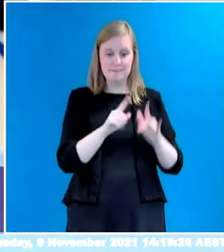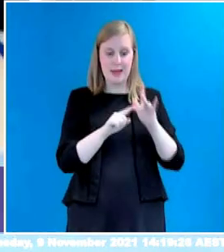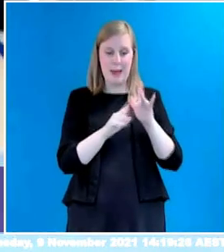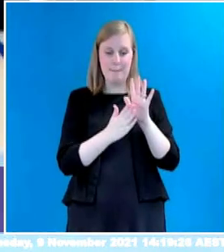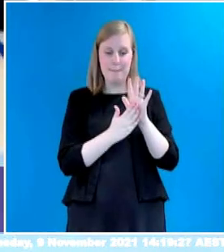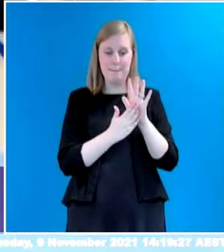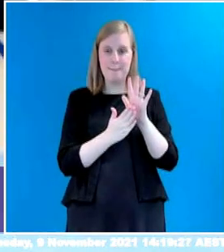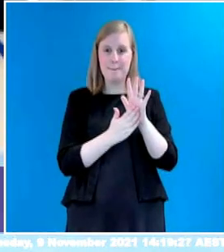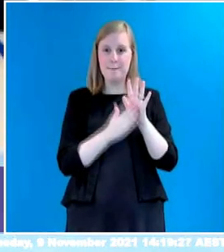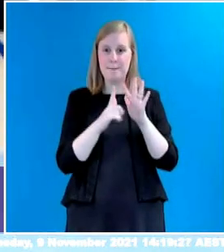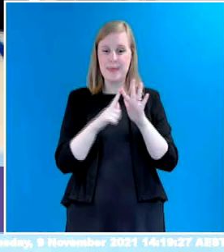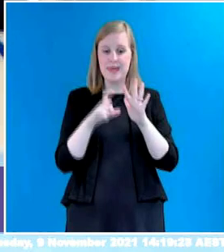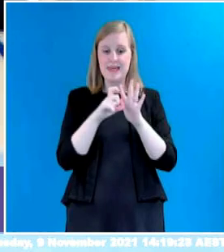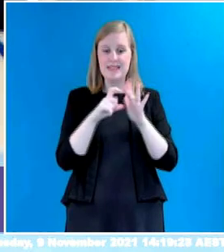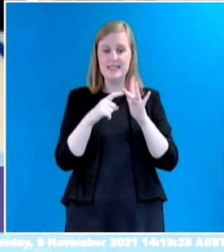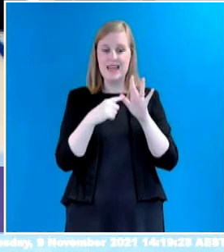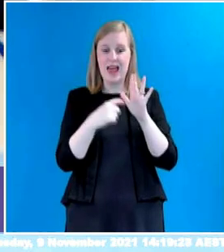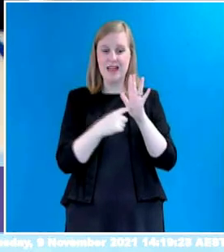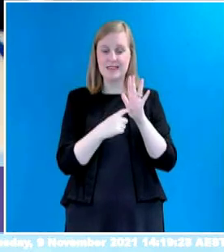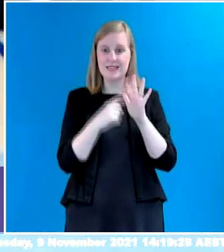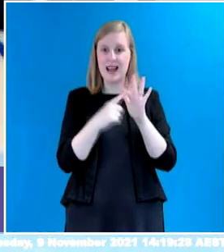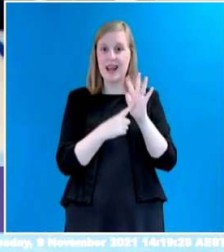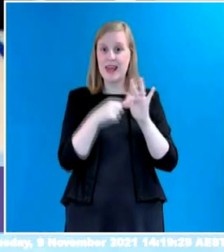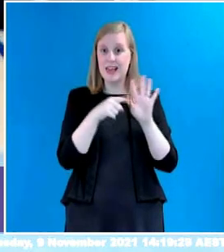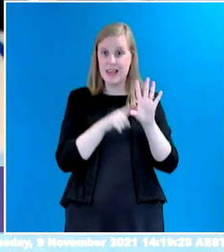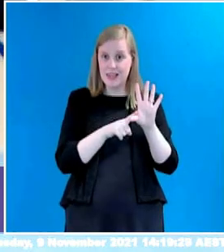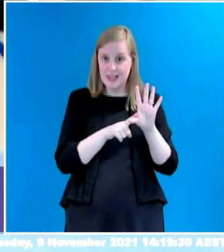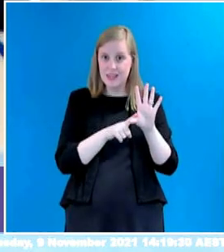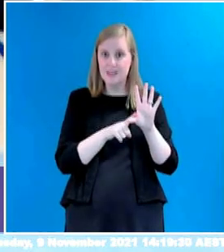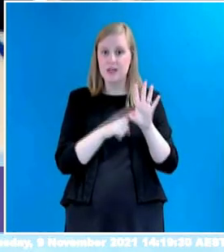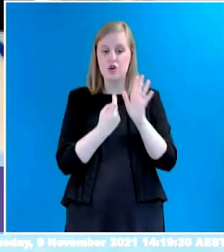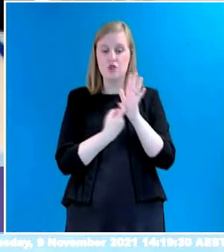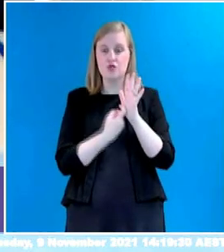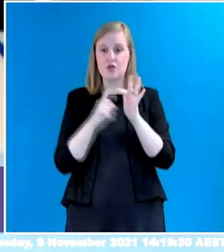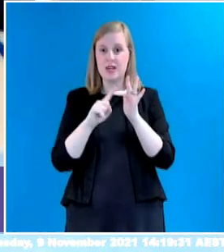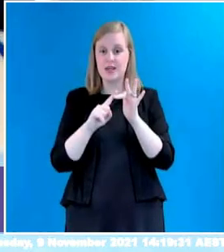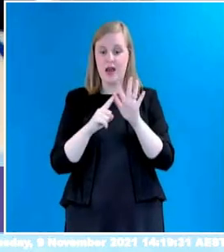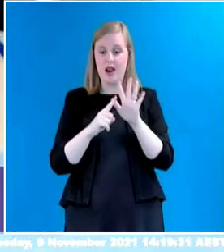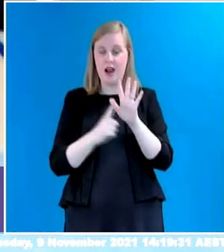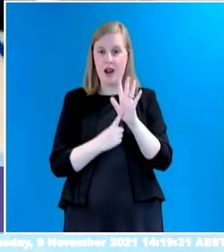For those immediately realisable rights that Australian states